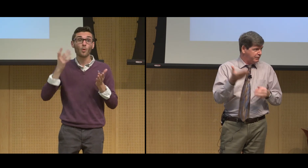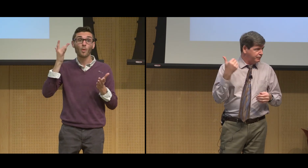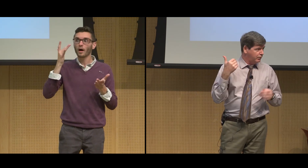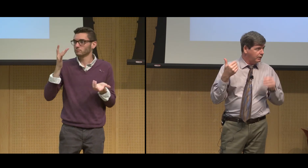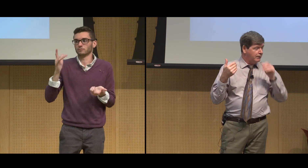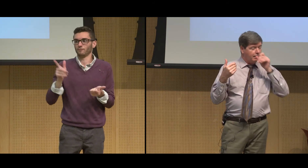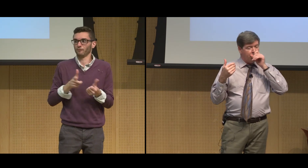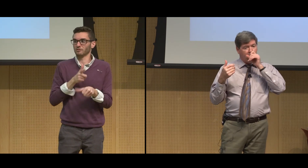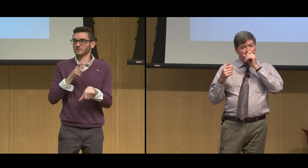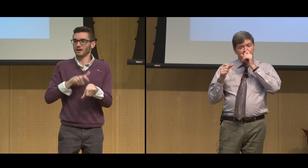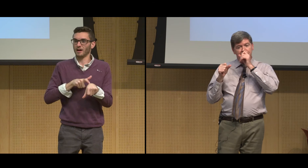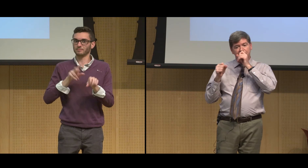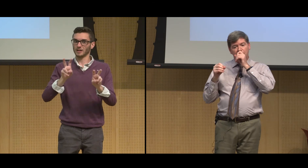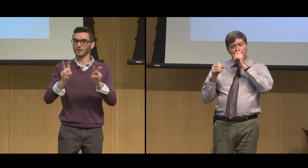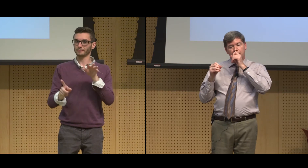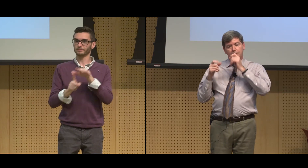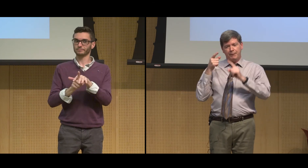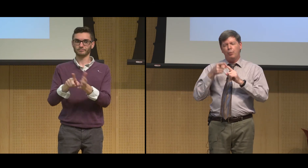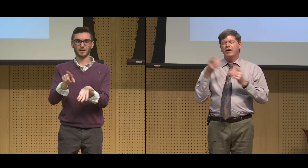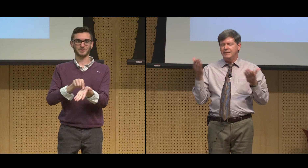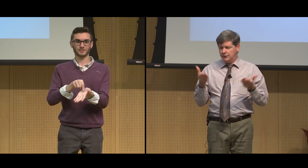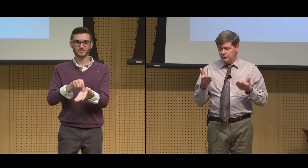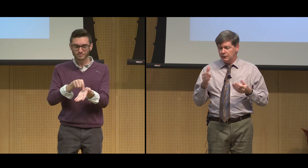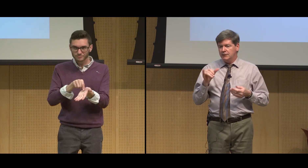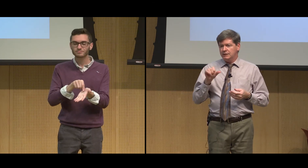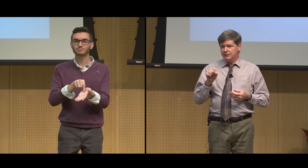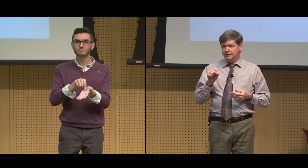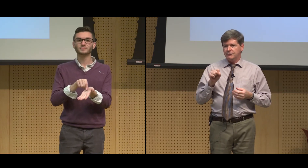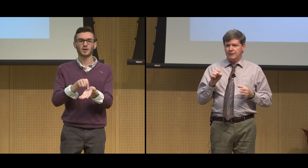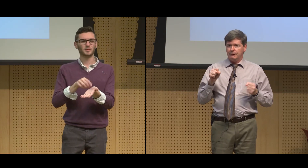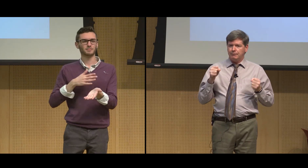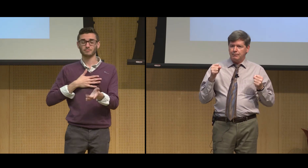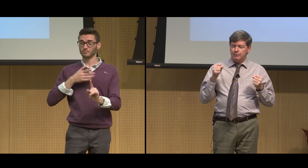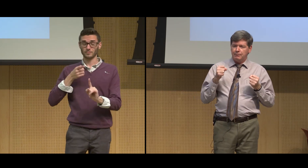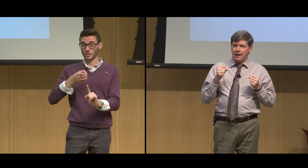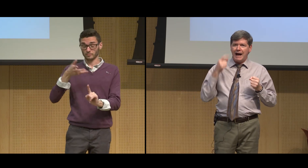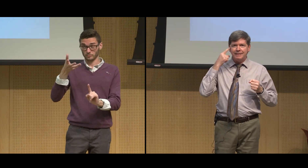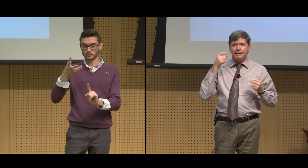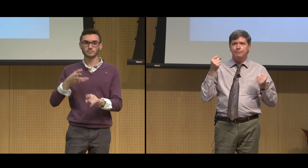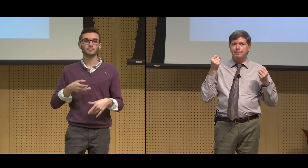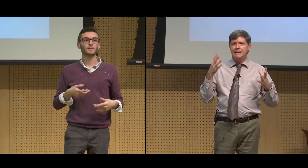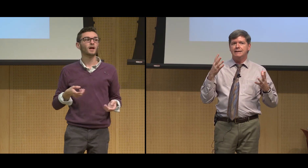about that before. Um, so my point here is that I think